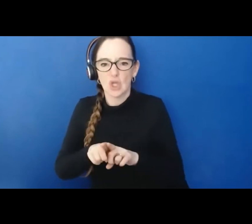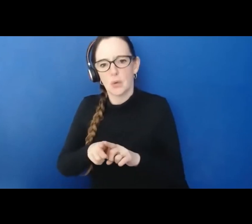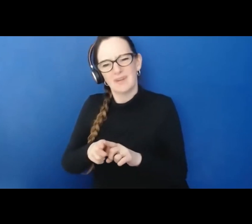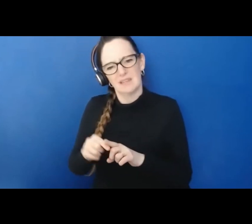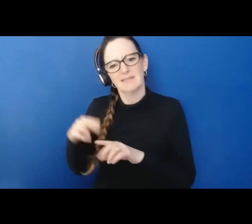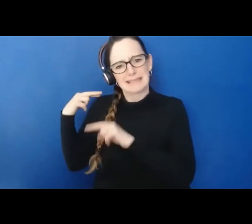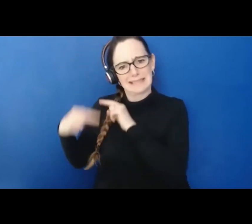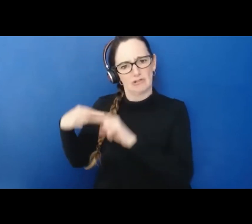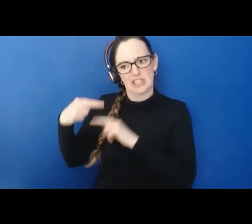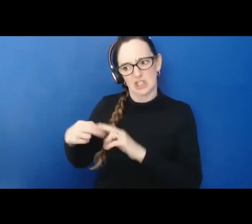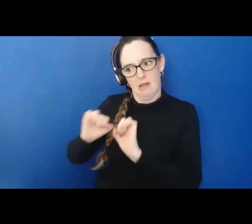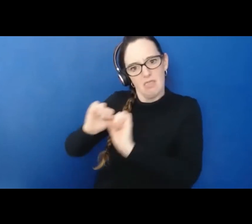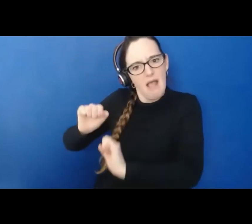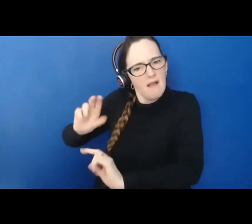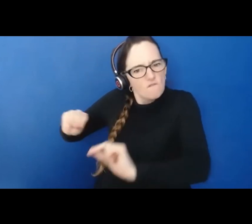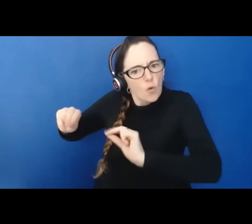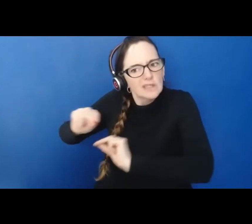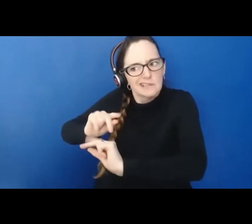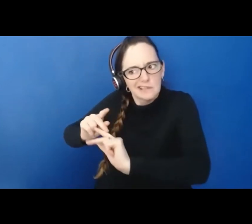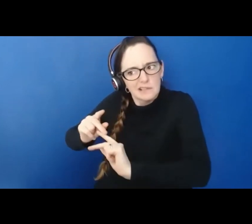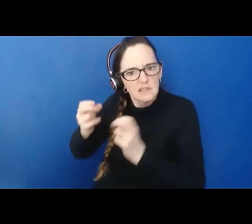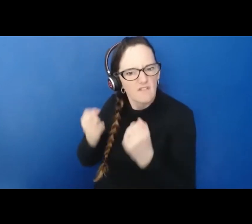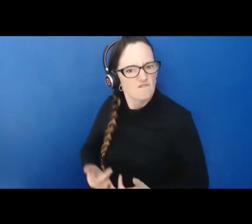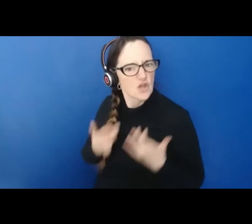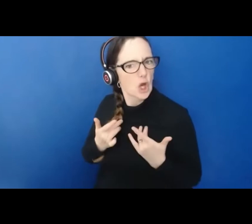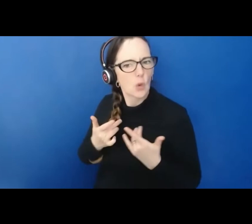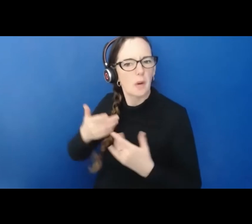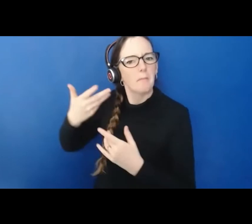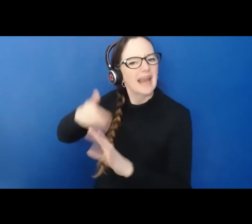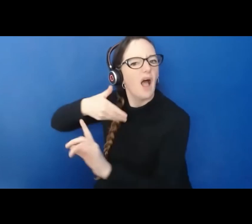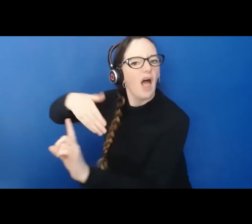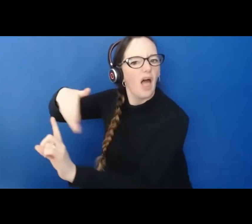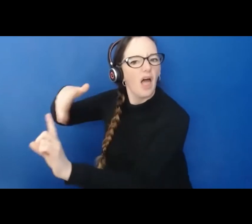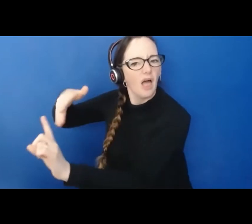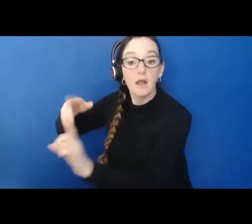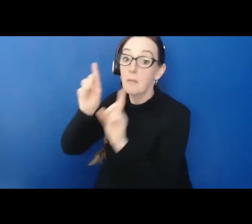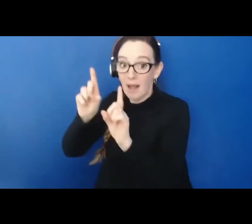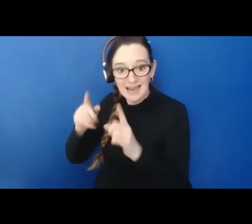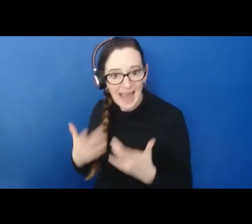of course Black Swan is also situated in and essentially